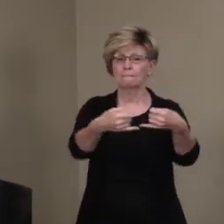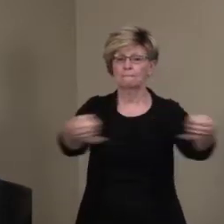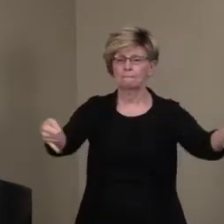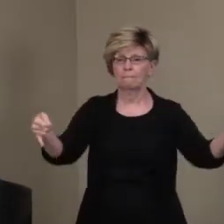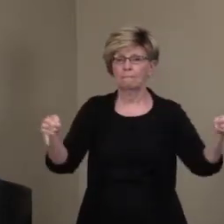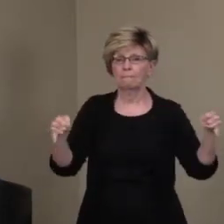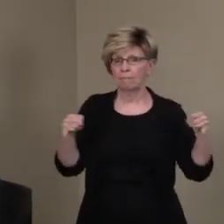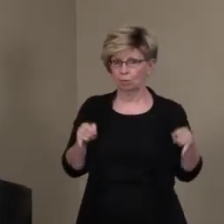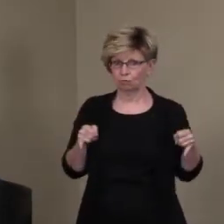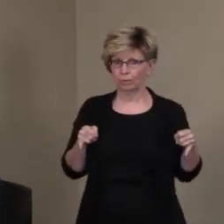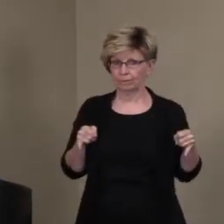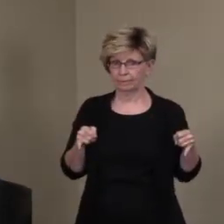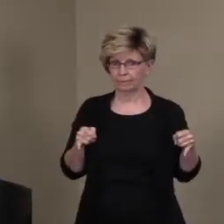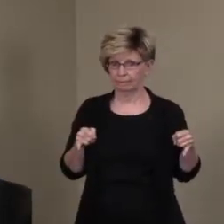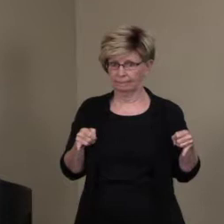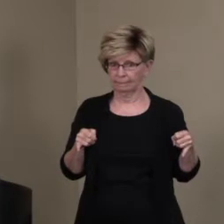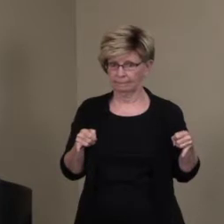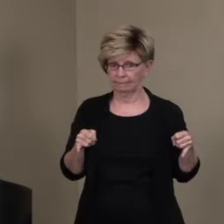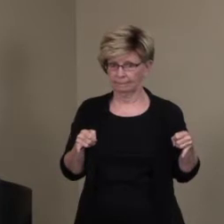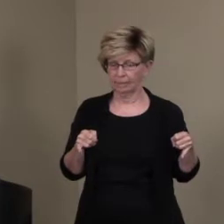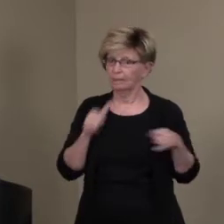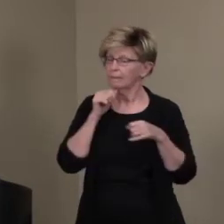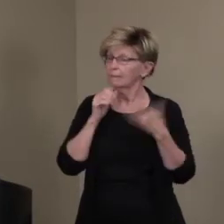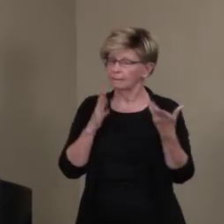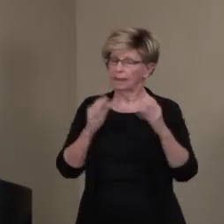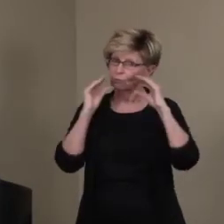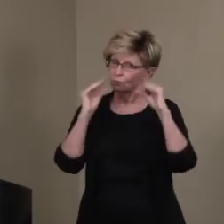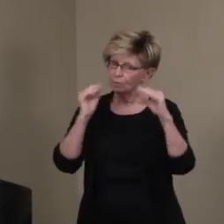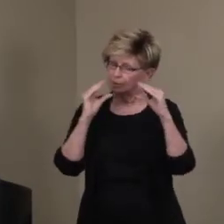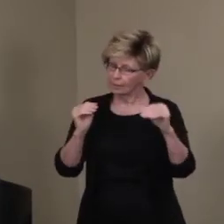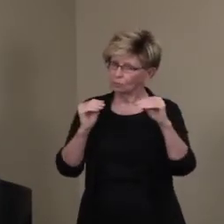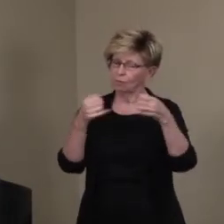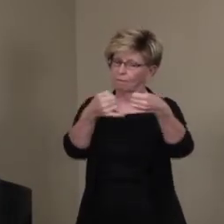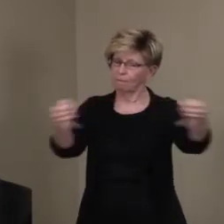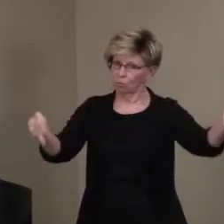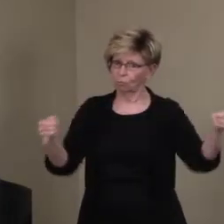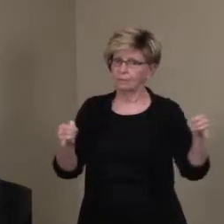communication and successful what are those boundaries for communication you